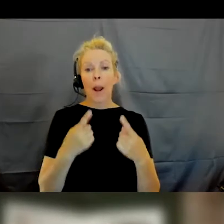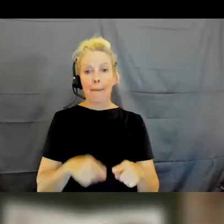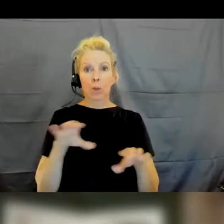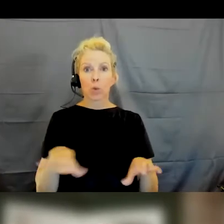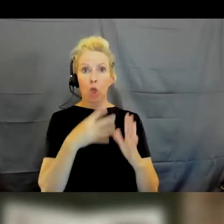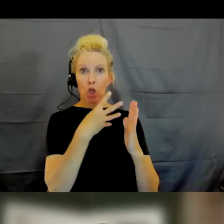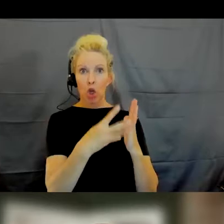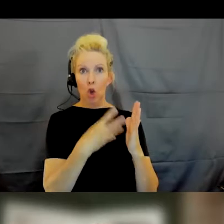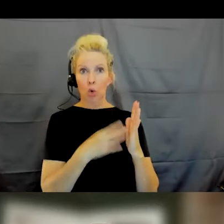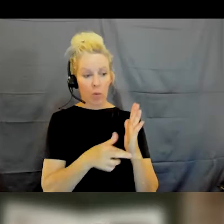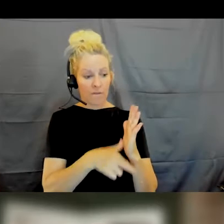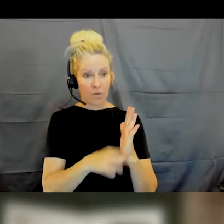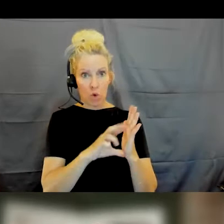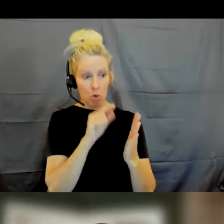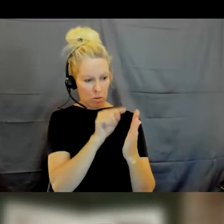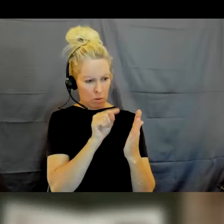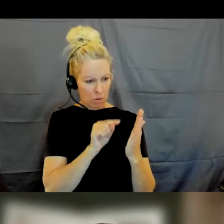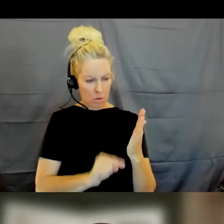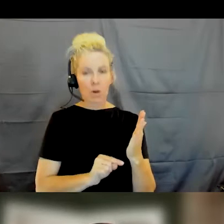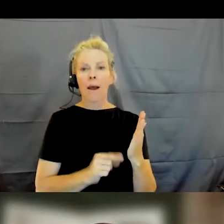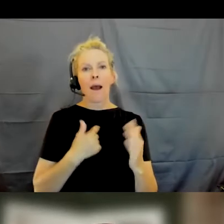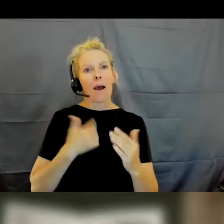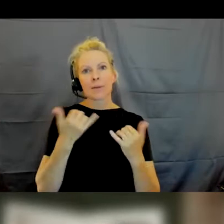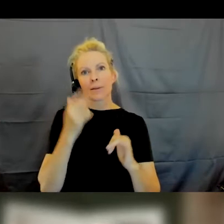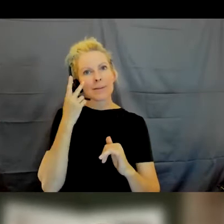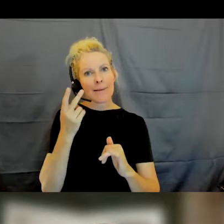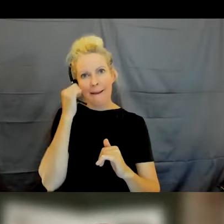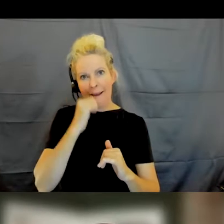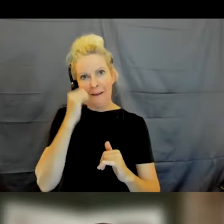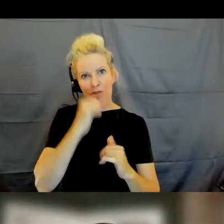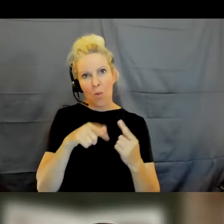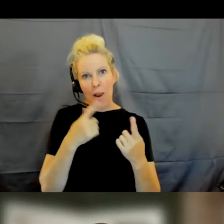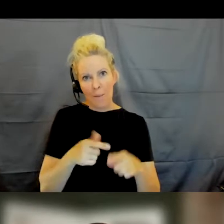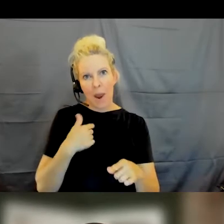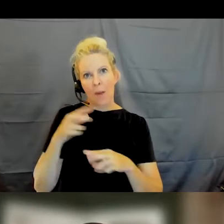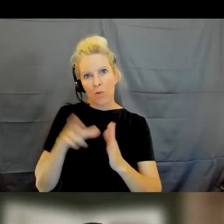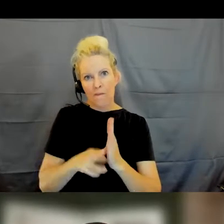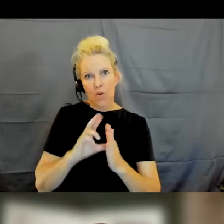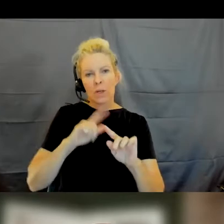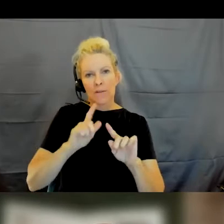of these common issues, I still see every day, as I am reviewing sites out there in the world,